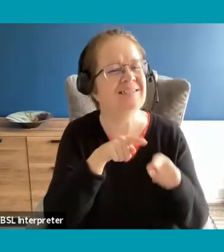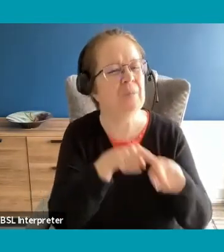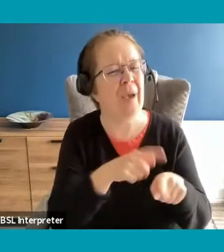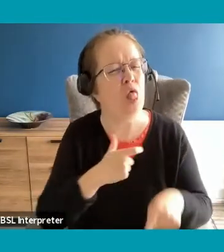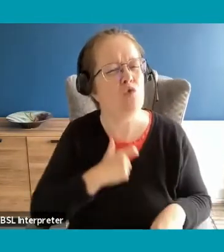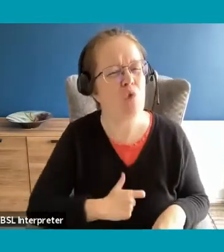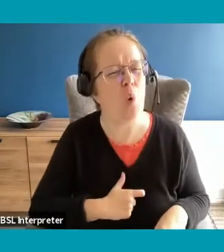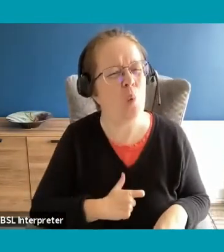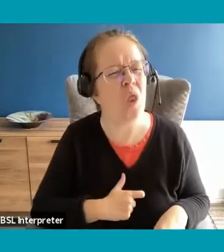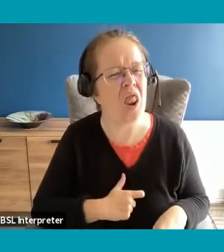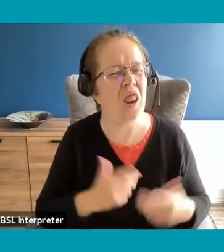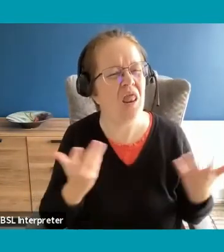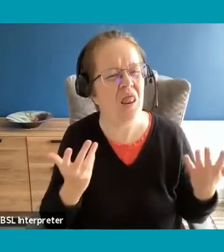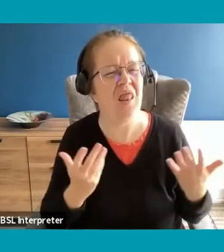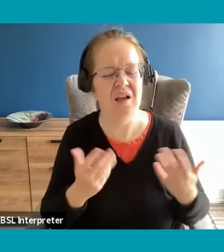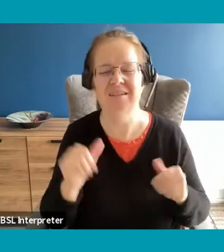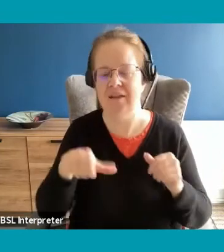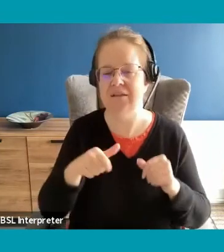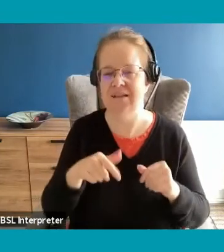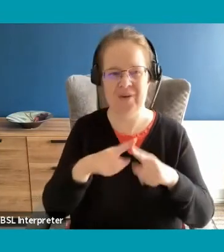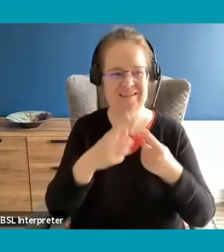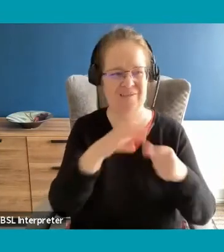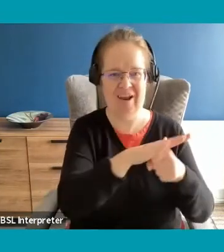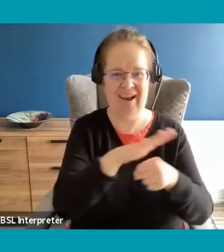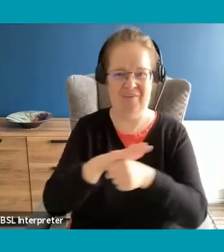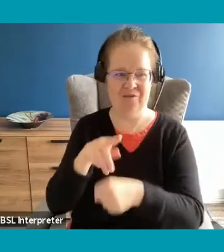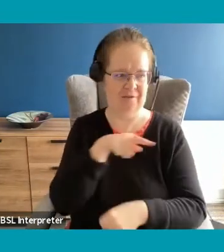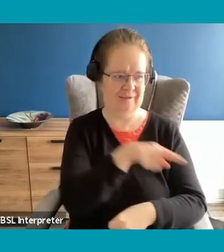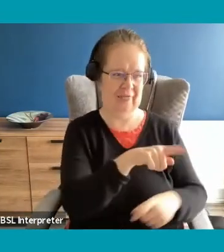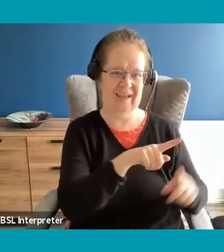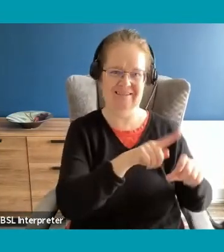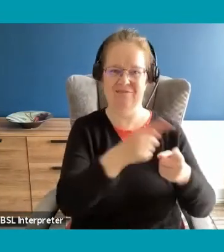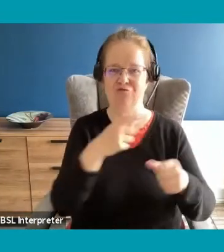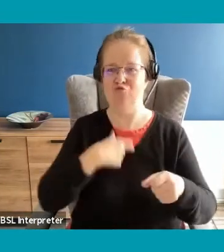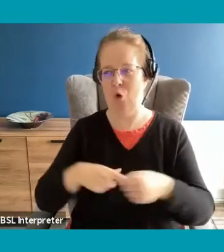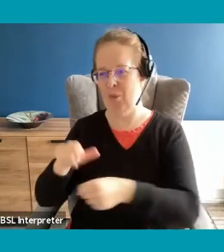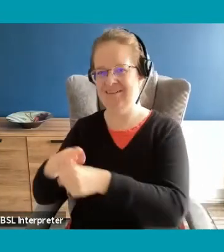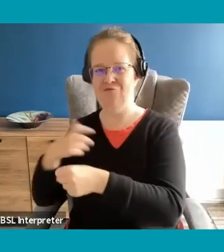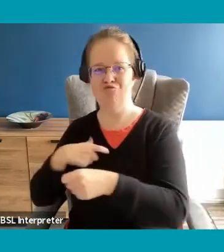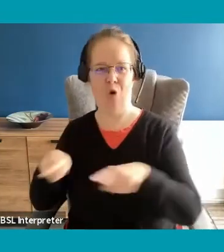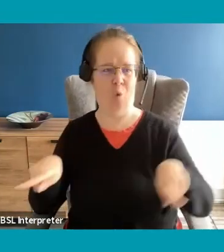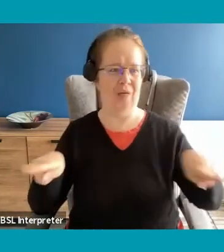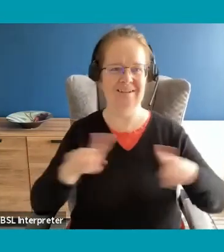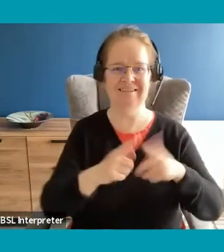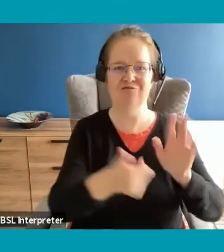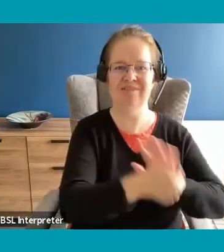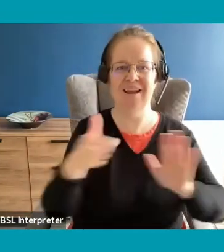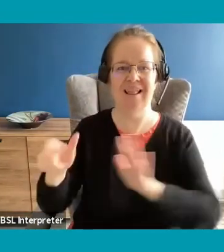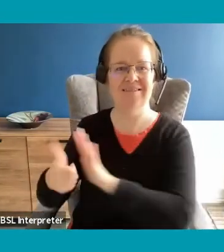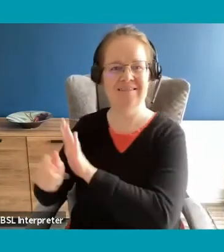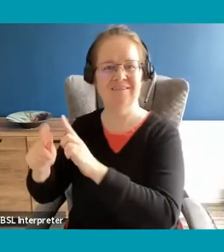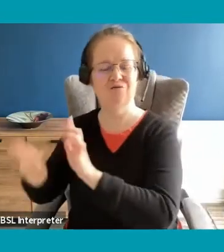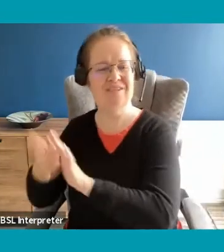I suppose it would vary because it's it's going to be different. You might need to do particular assessments or whatever.